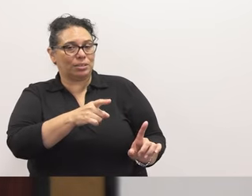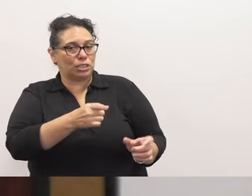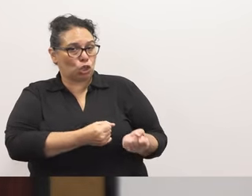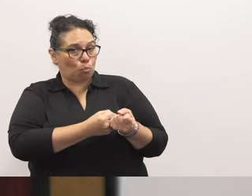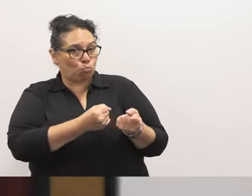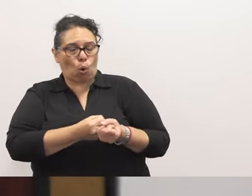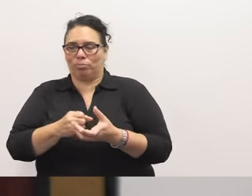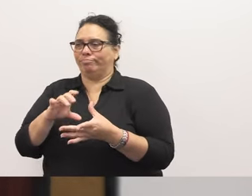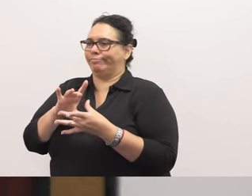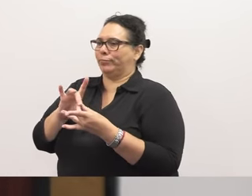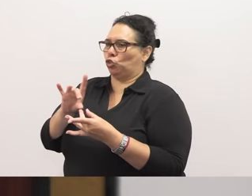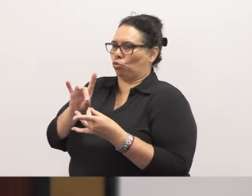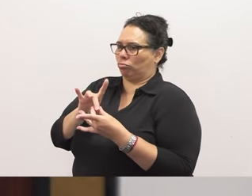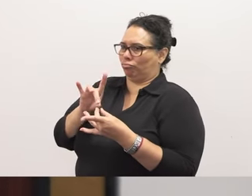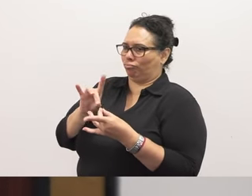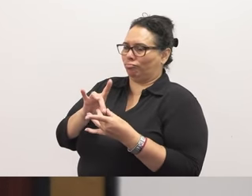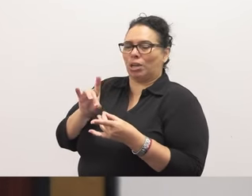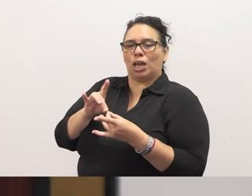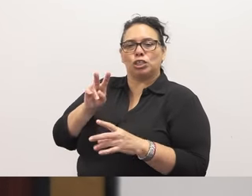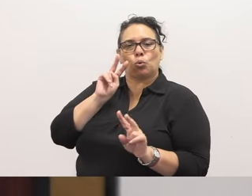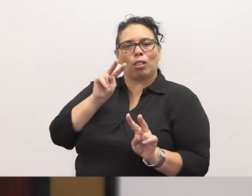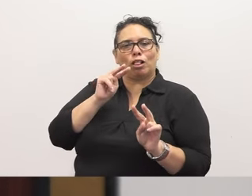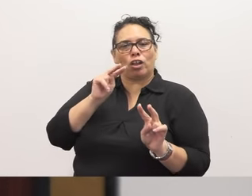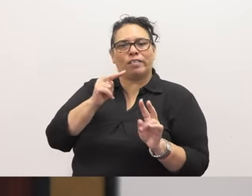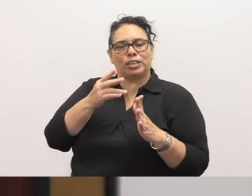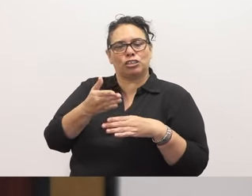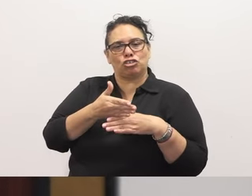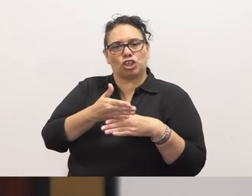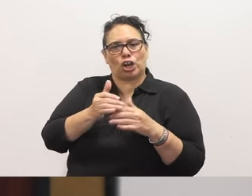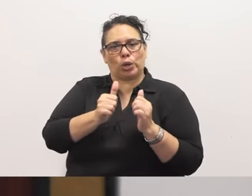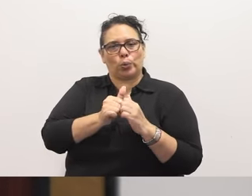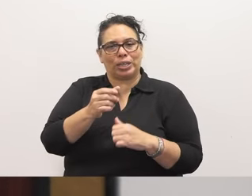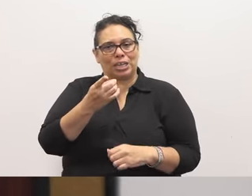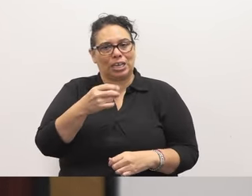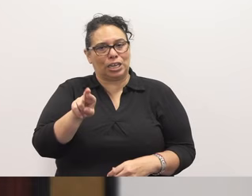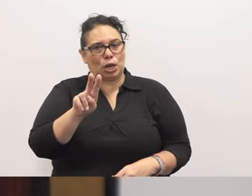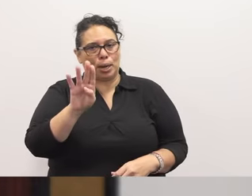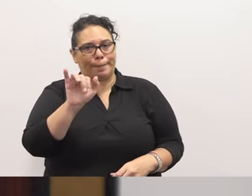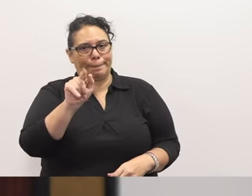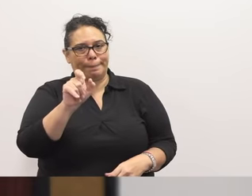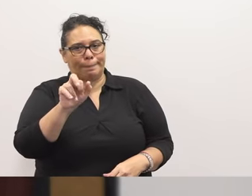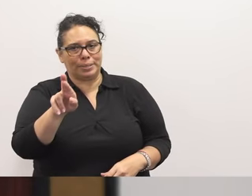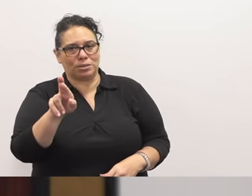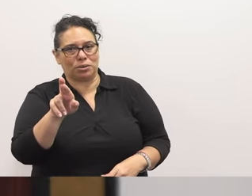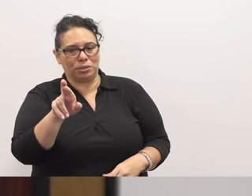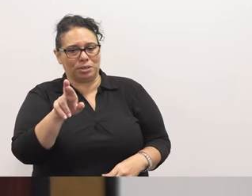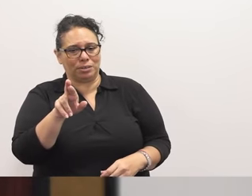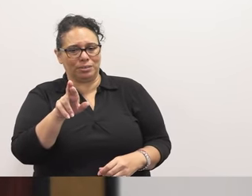so we look forward to sharing that with Dr. Baker. And we're gonna open it up for questions, and thank you so much.